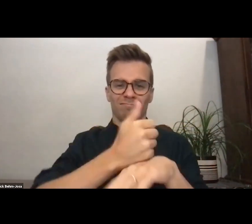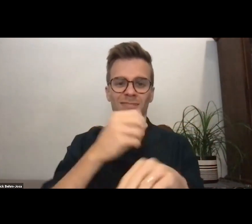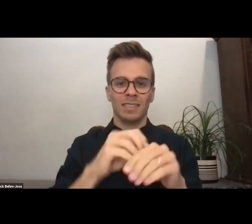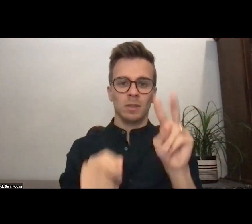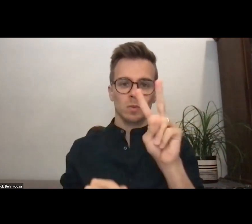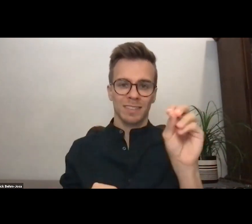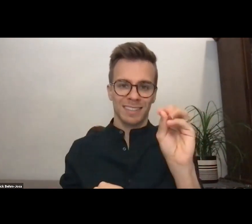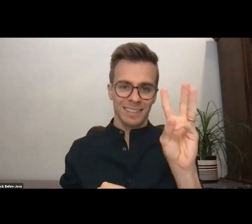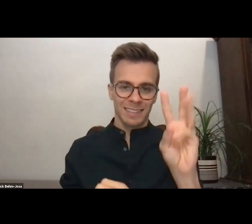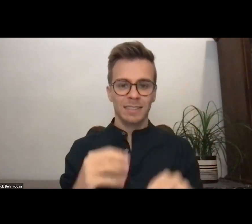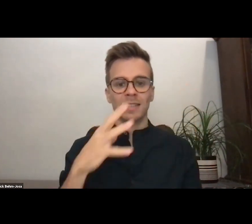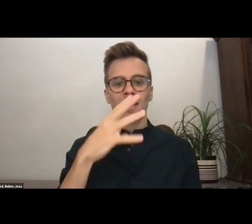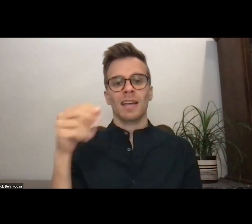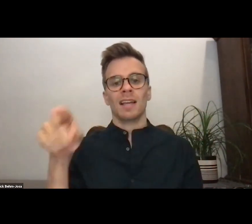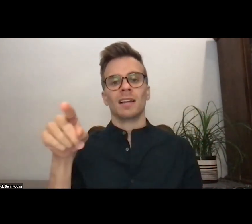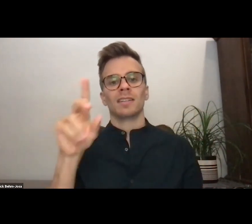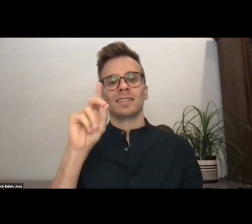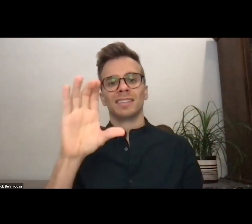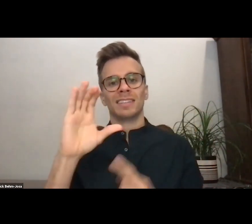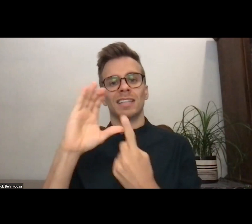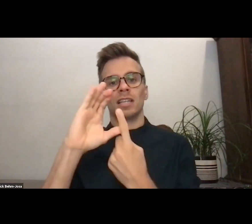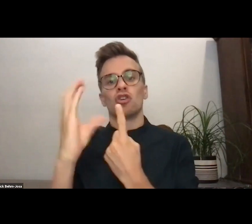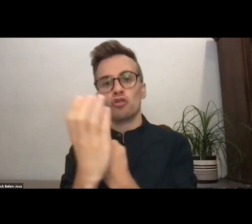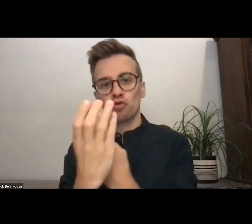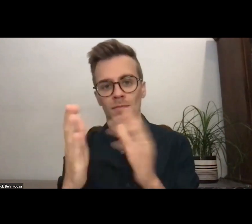The Comprehensive Plan was developed in 2006.